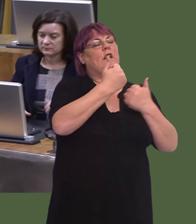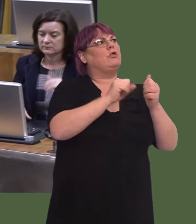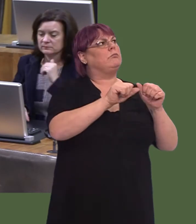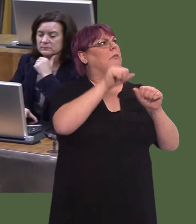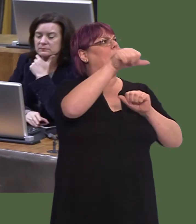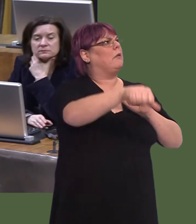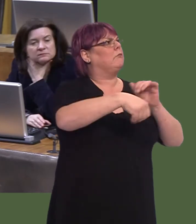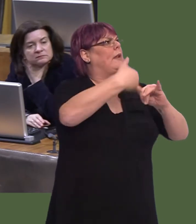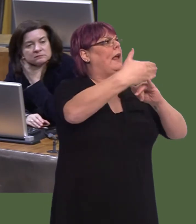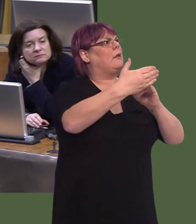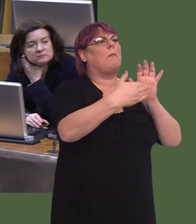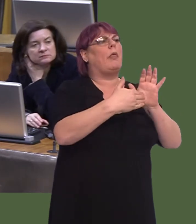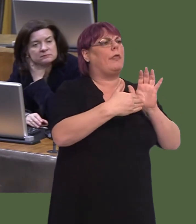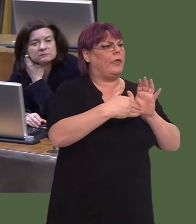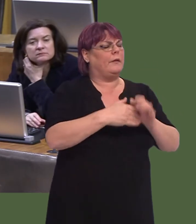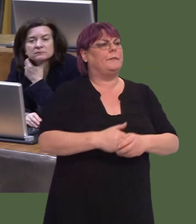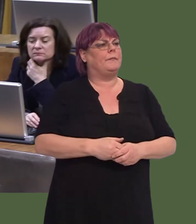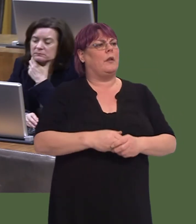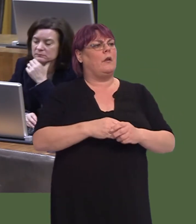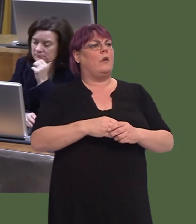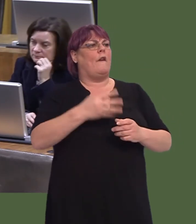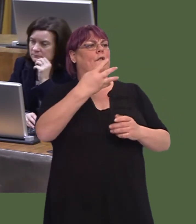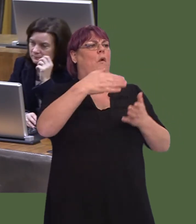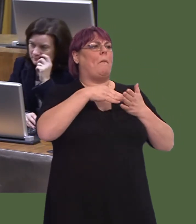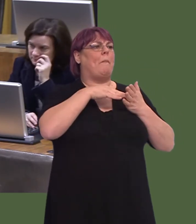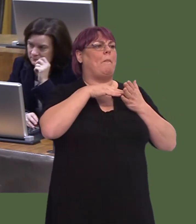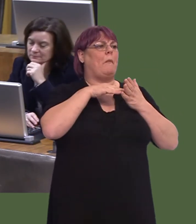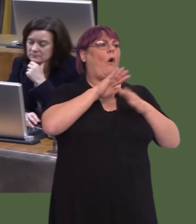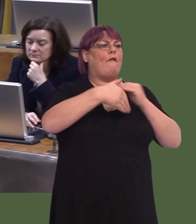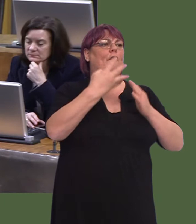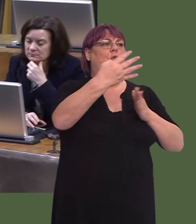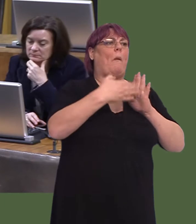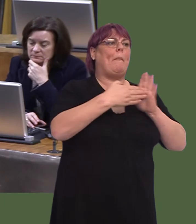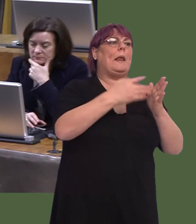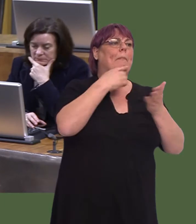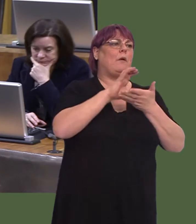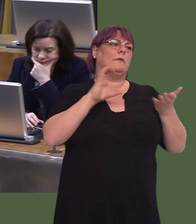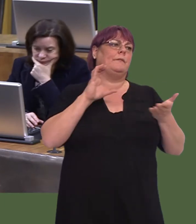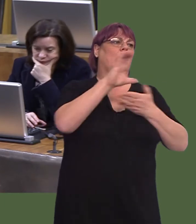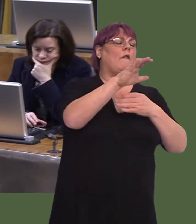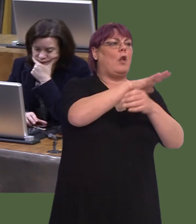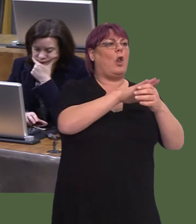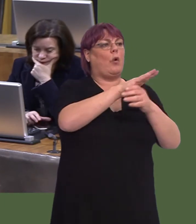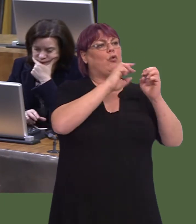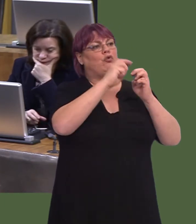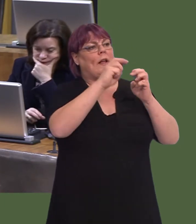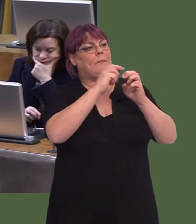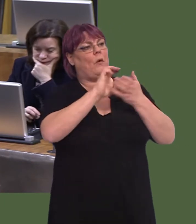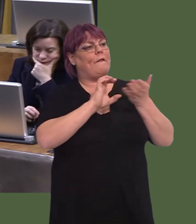We have allocated £4,378,940 from the local transport fund in 2017-18 for the Swansea